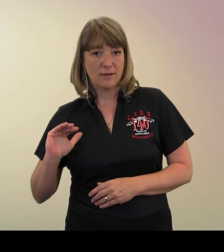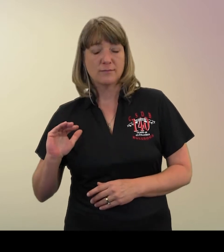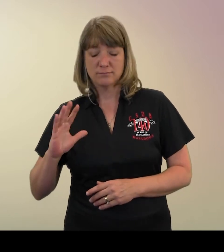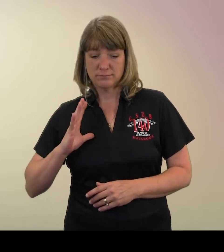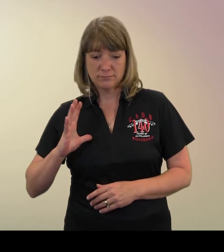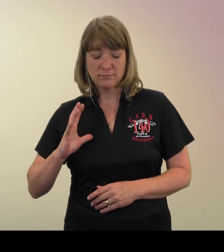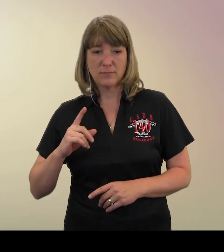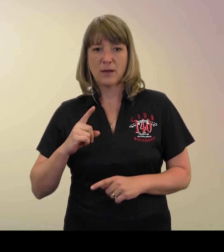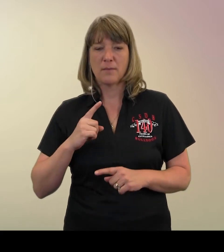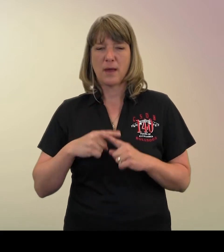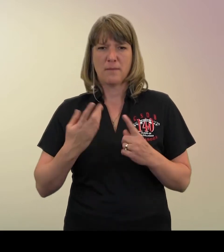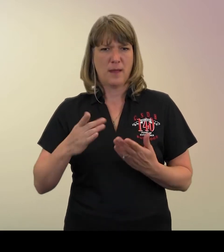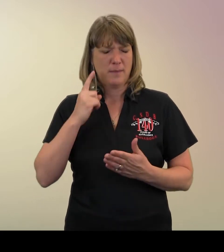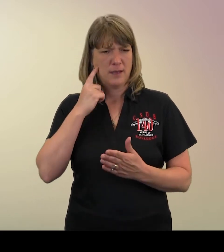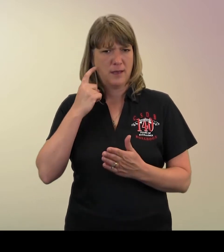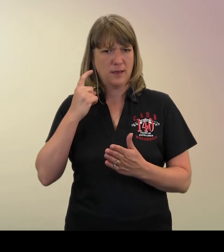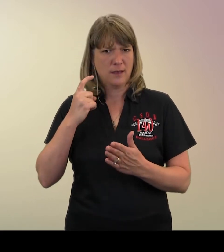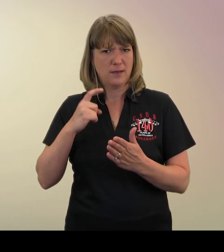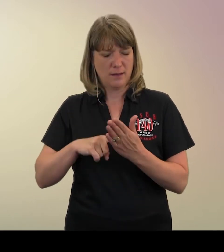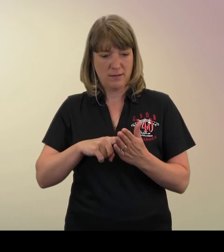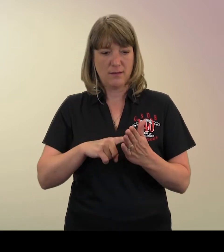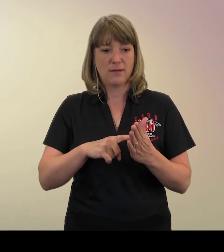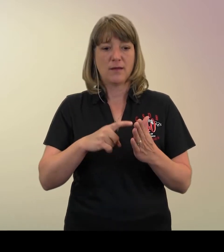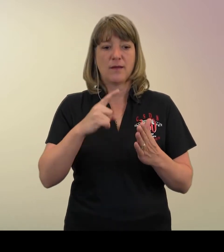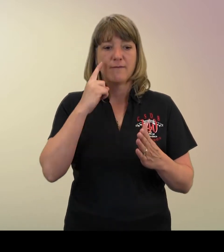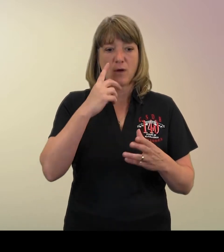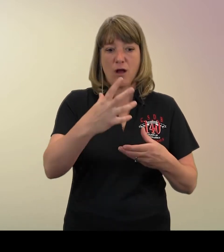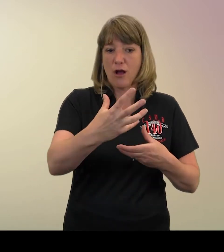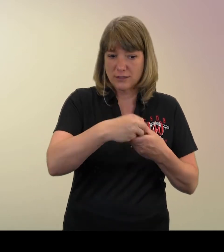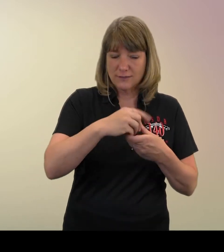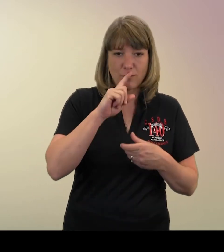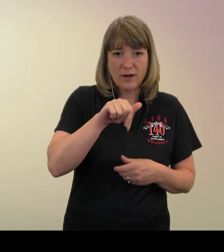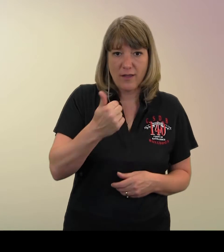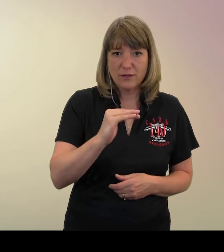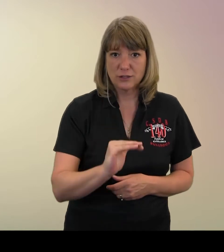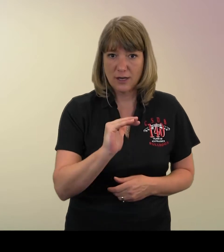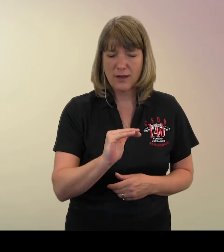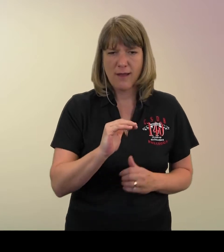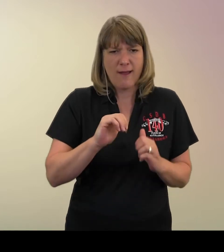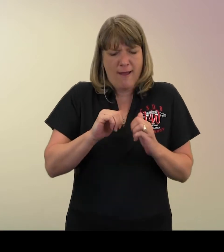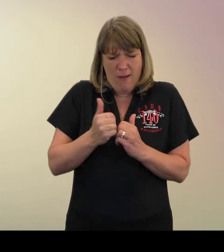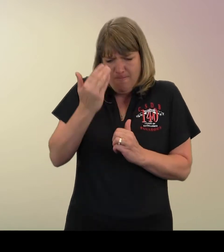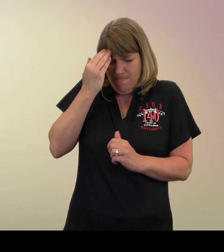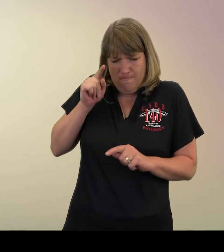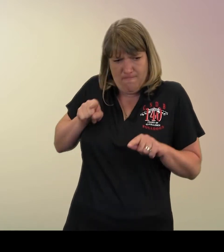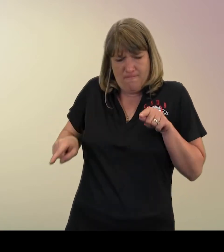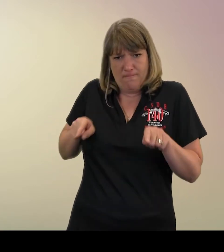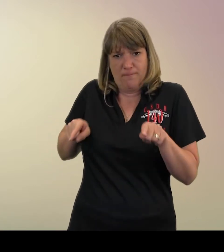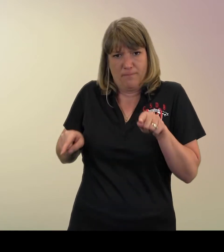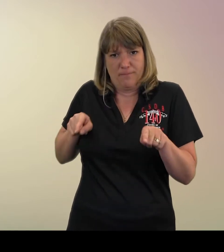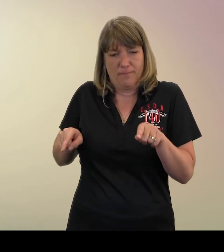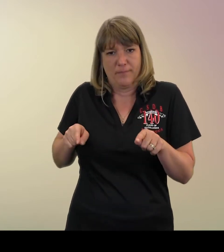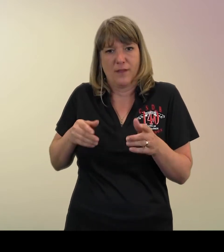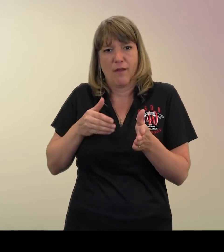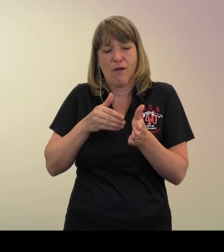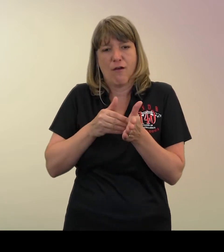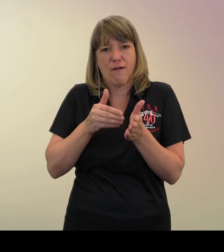for one child, but might be considered a symptom of autism for another child, and what sets those apart